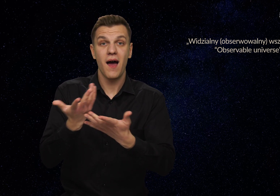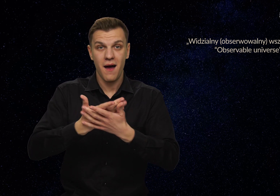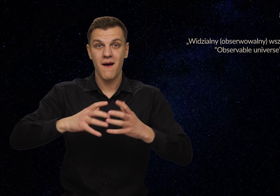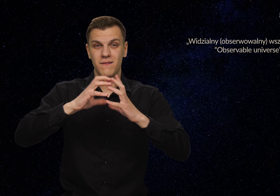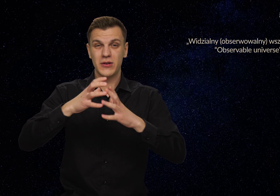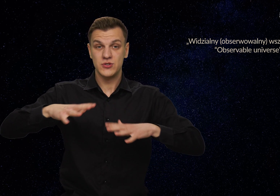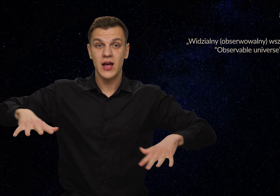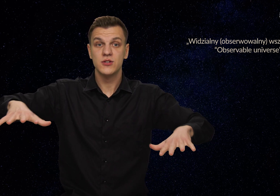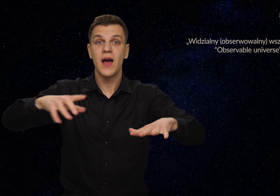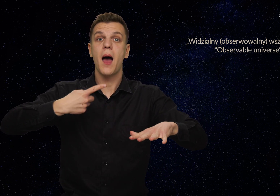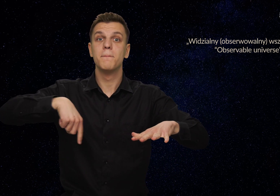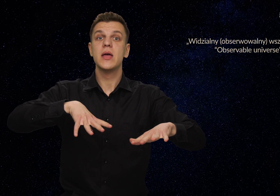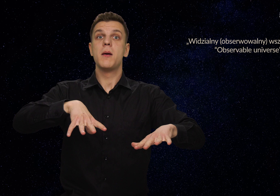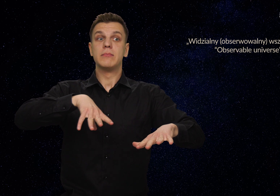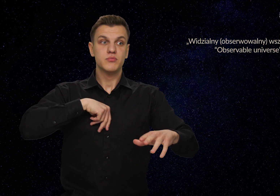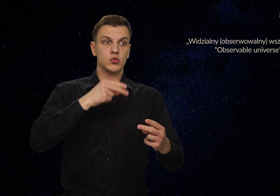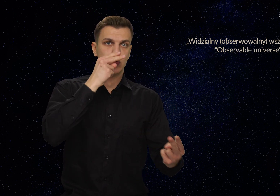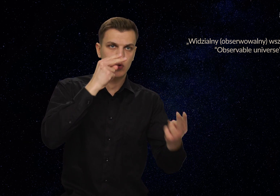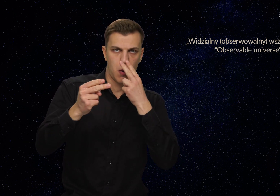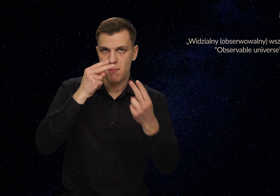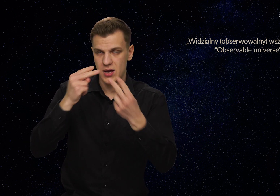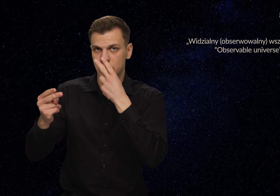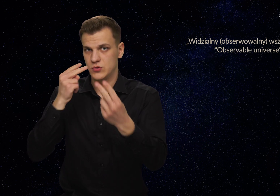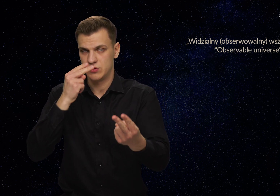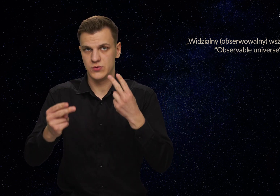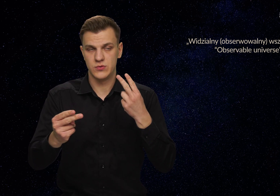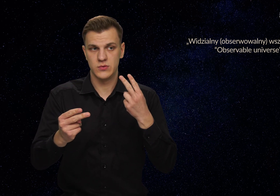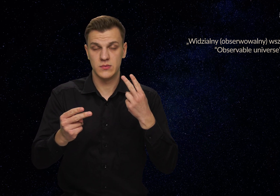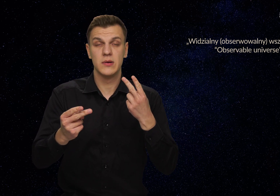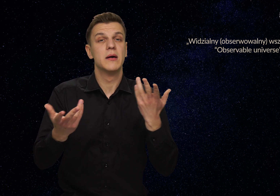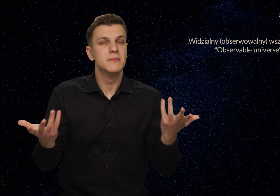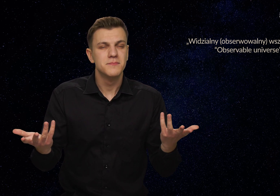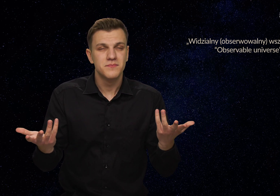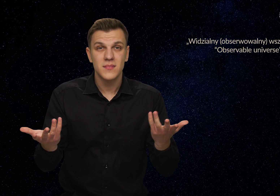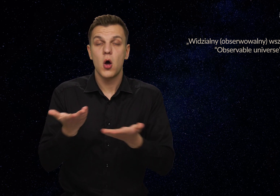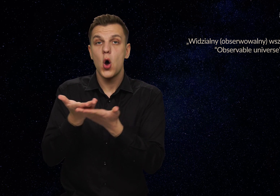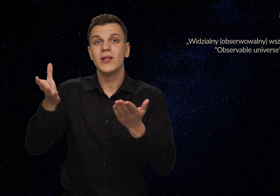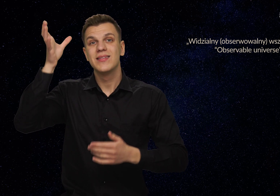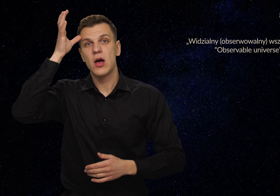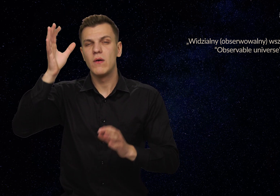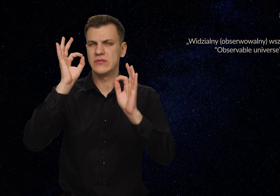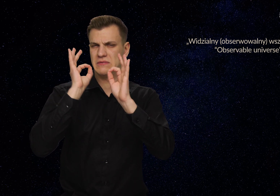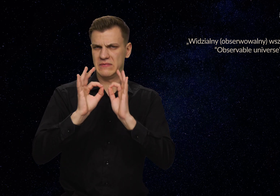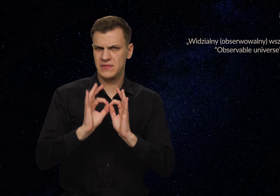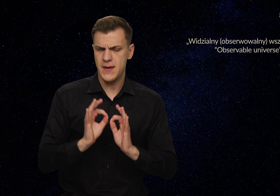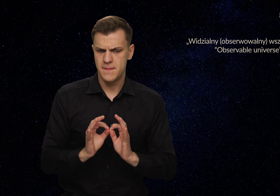The observable universe is the one that we are able to see. Scientists have calculated,